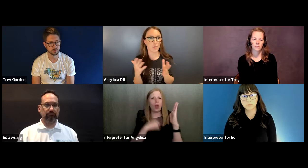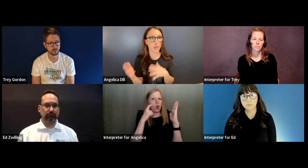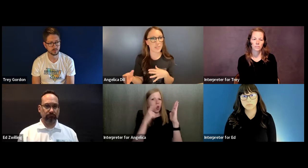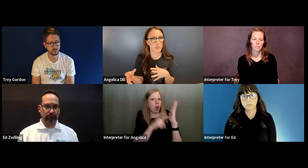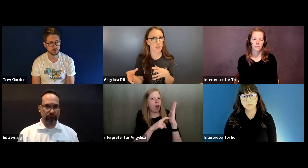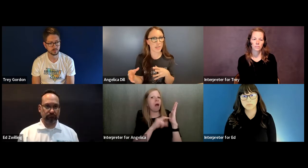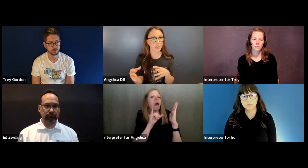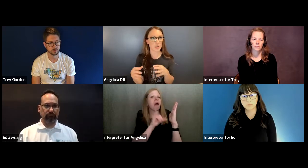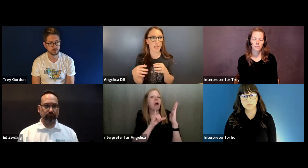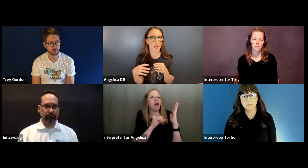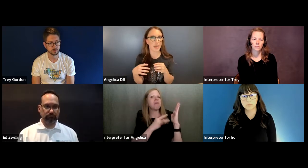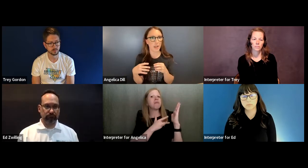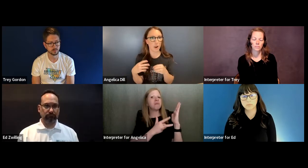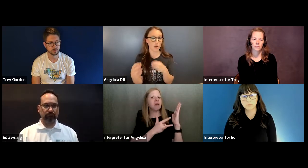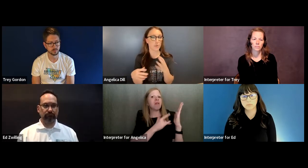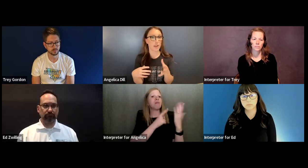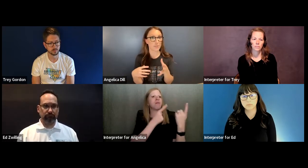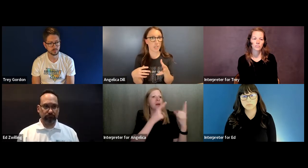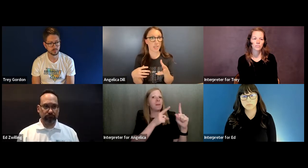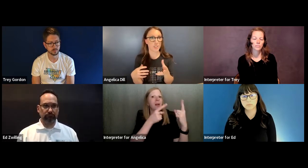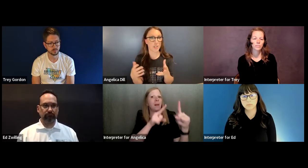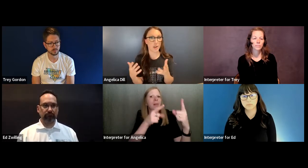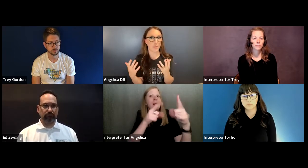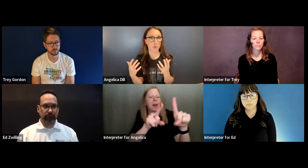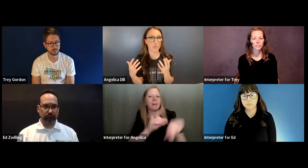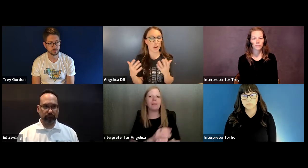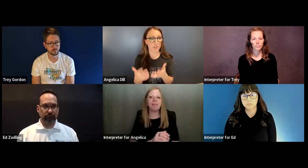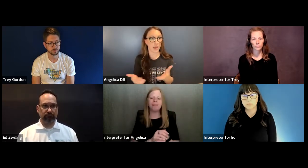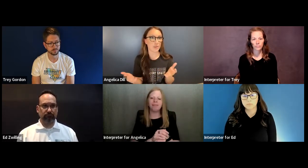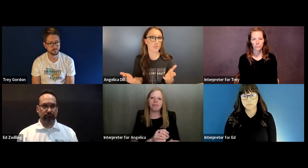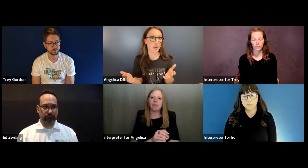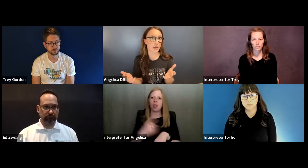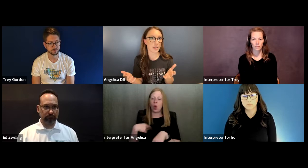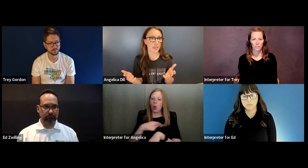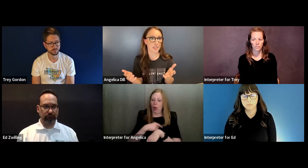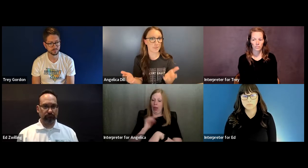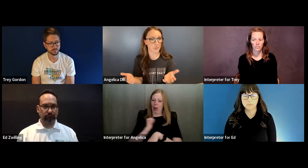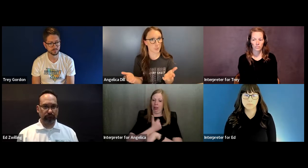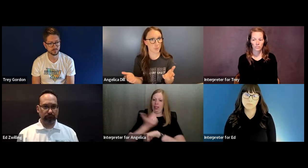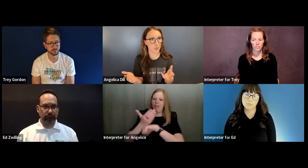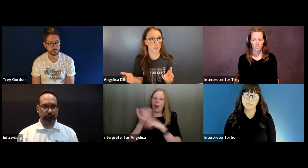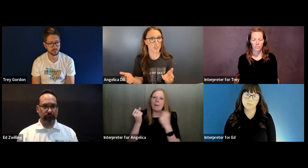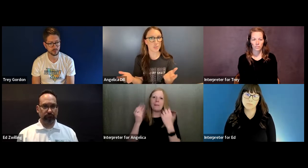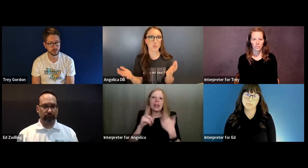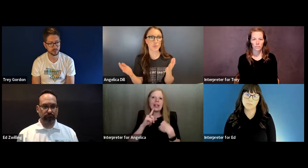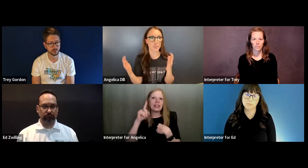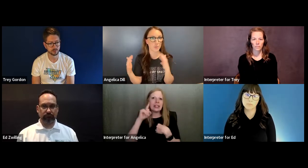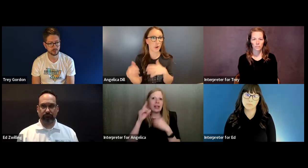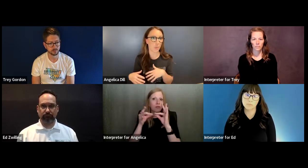we also try to create our own kind of change we've hired a lot of deaf interpreters to interpret our